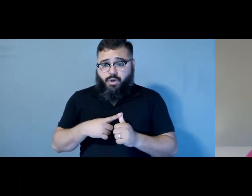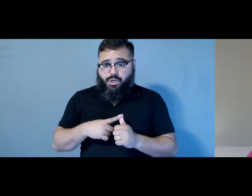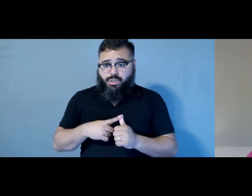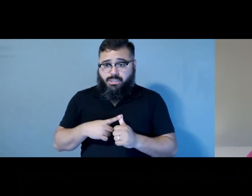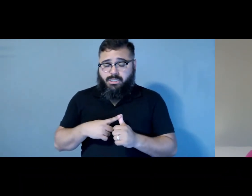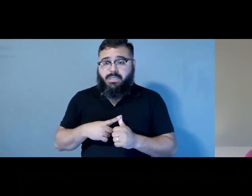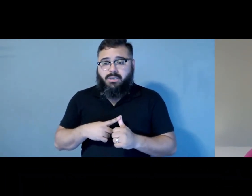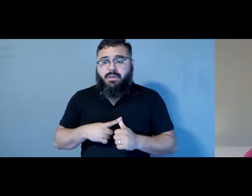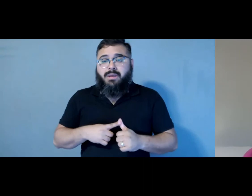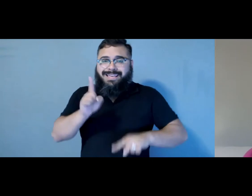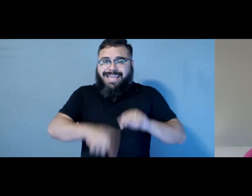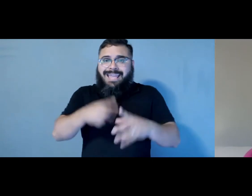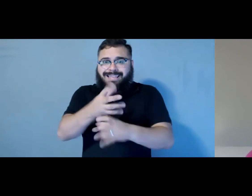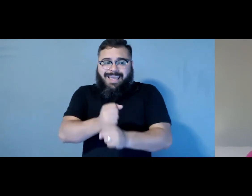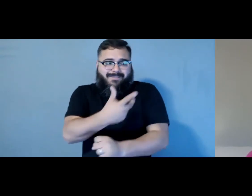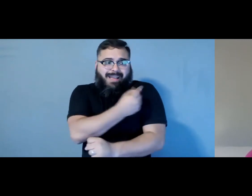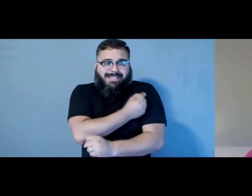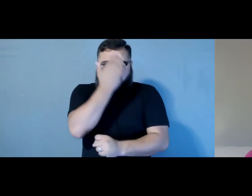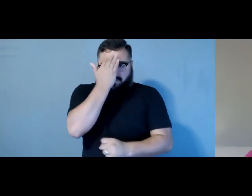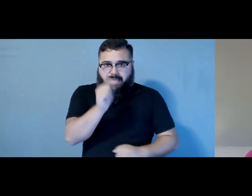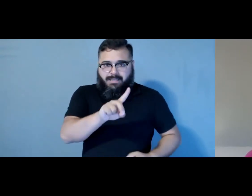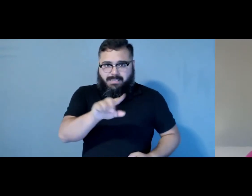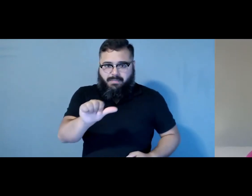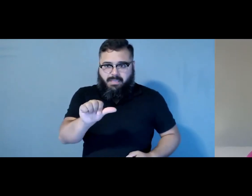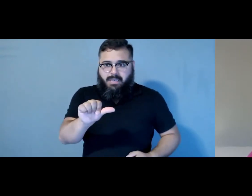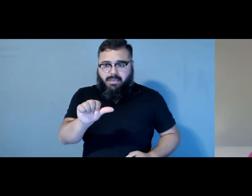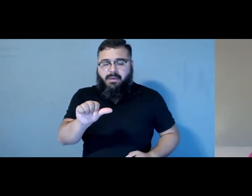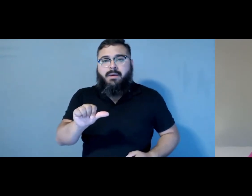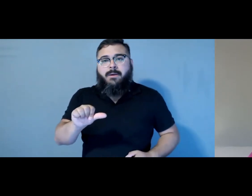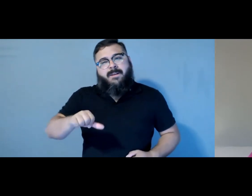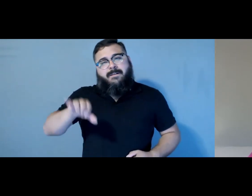because of a disability, that is a somewhat narrow section